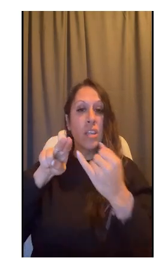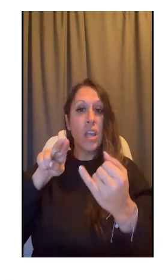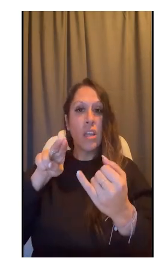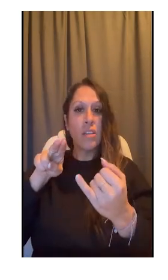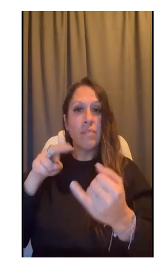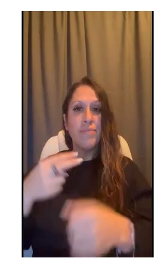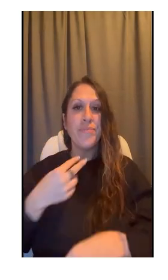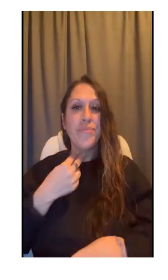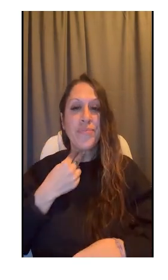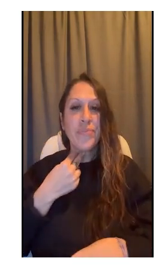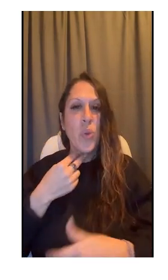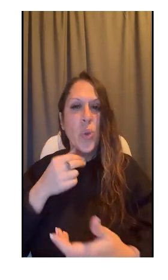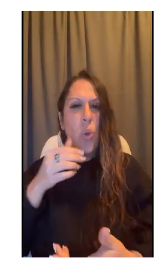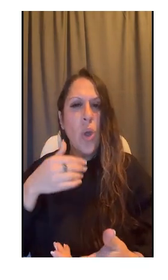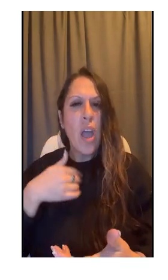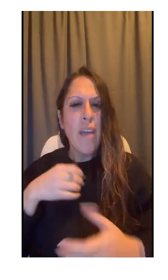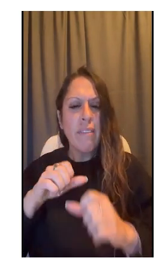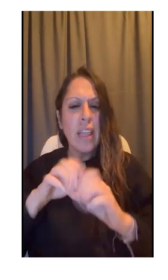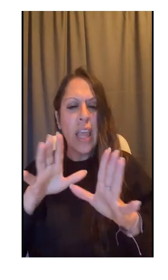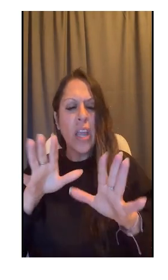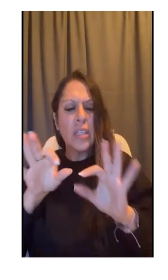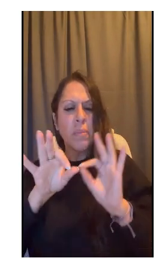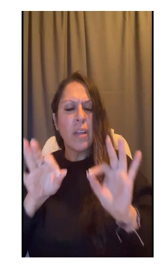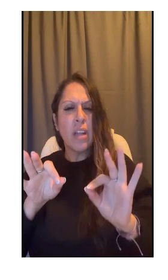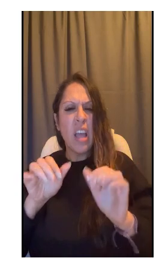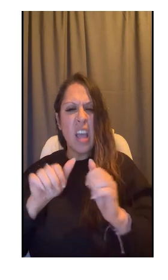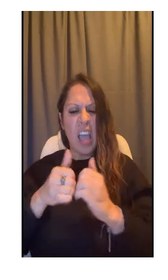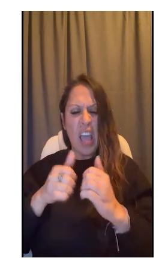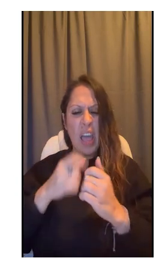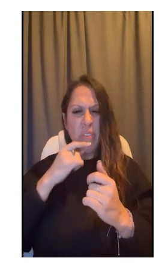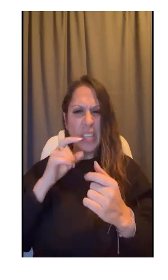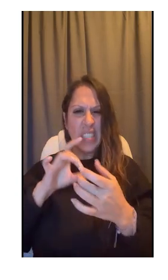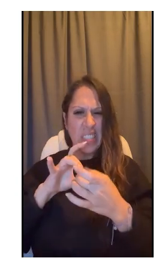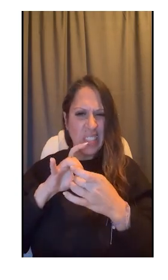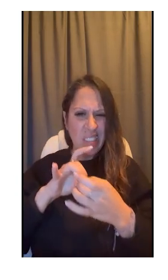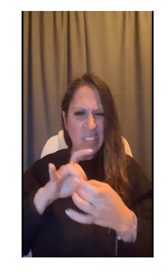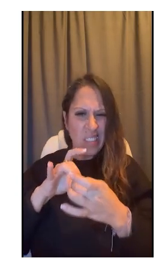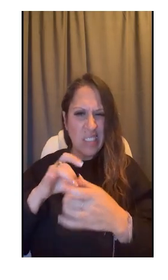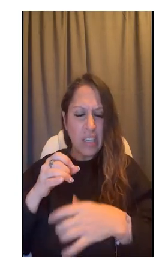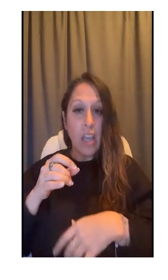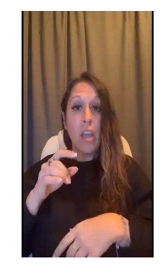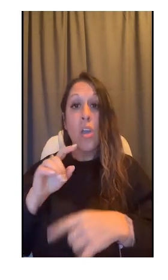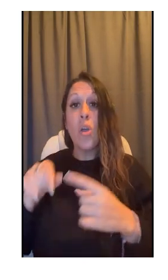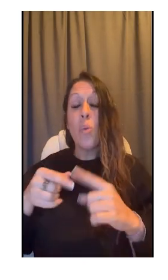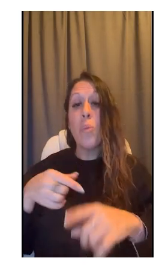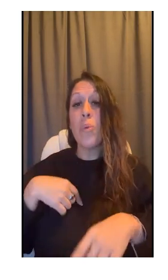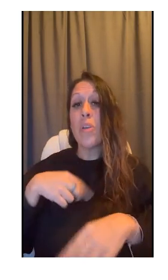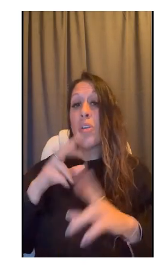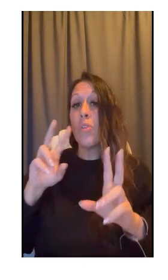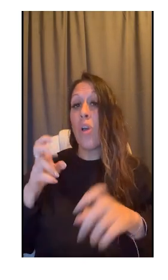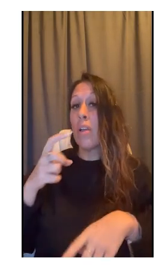of when these upper lip ula are actually tied. In our clinic, what we call a lip tie is when the upper lip